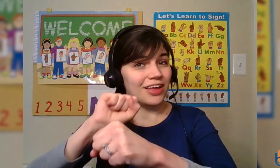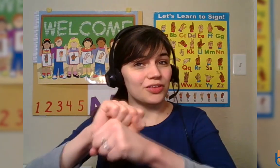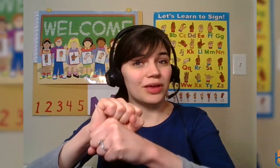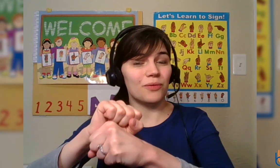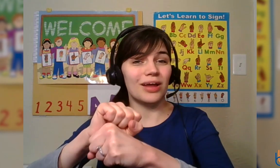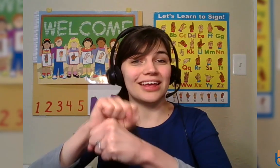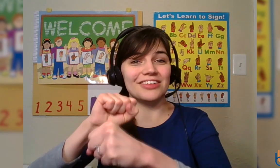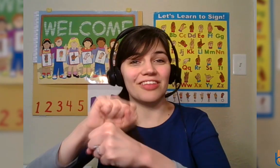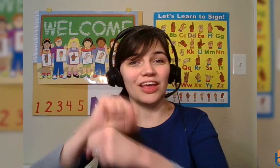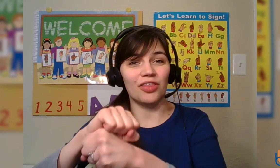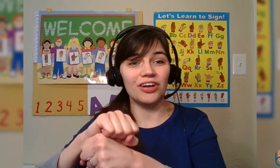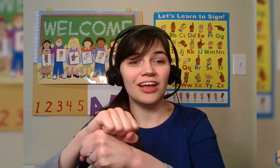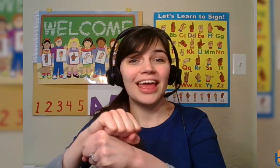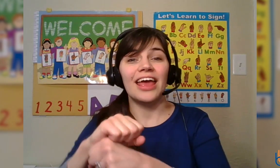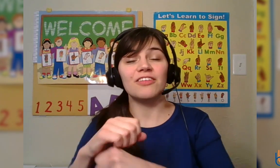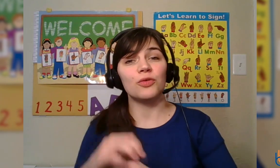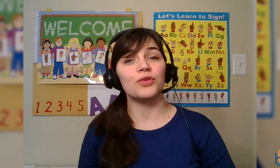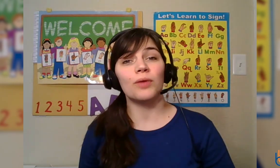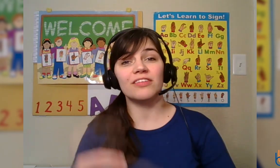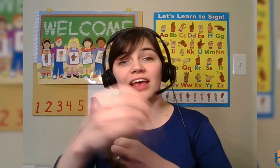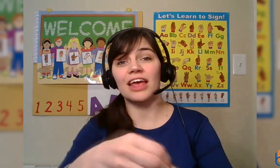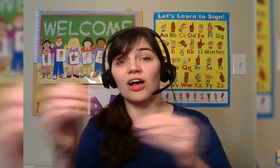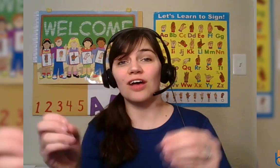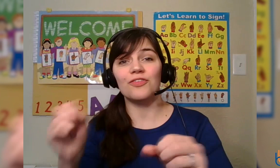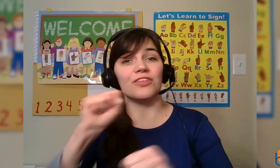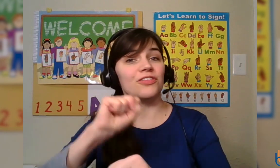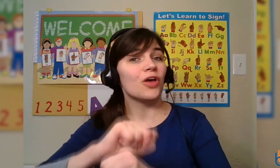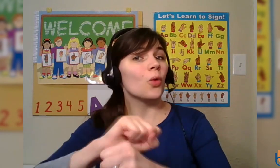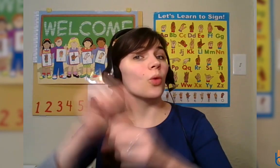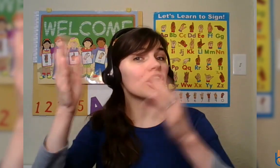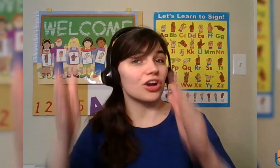You hit one hand on the other, and so if you want to say an office worker,